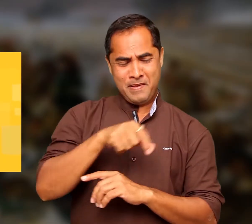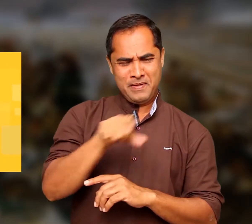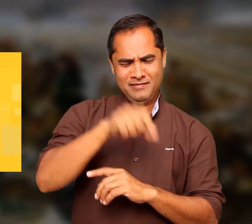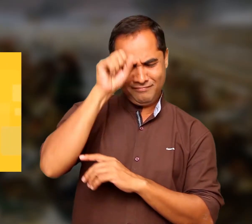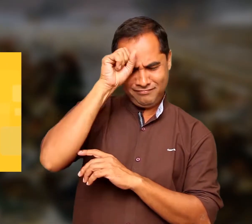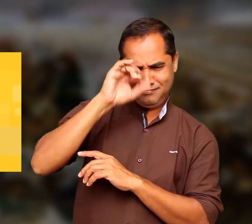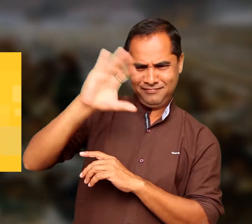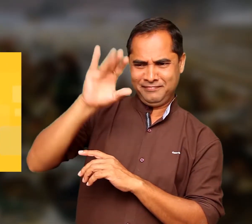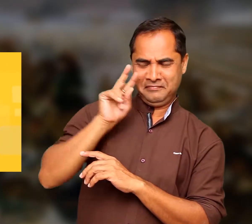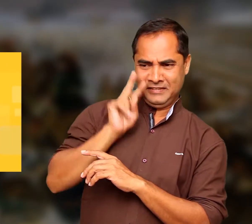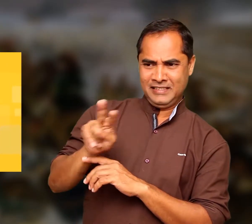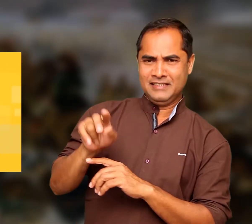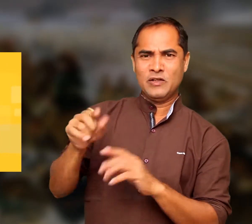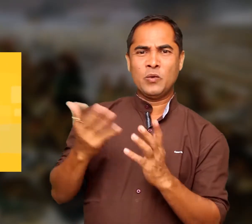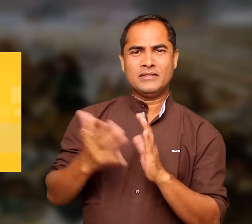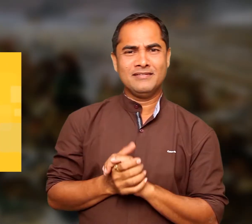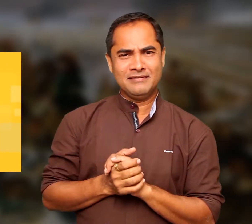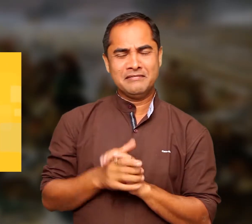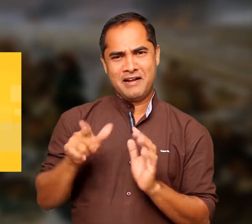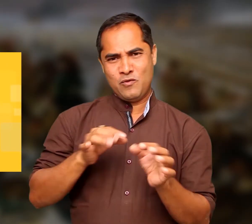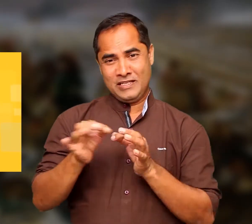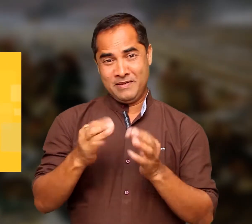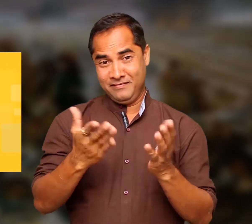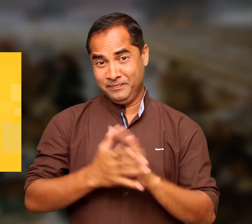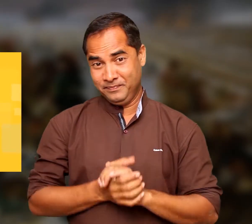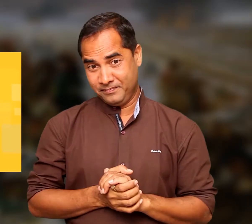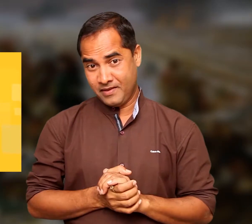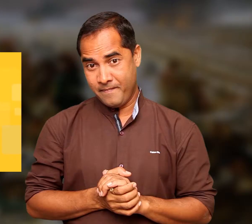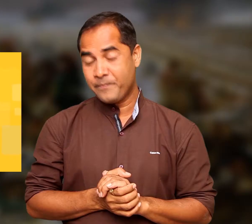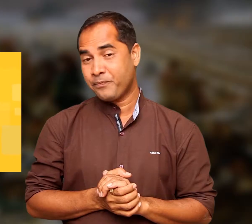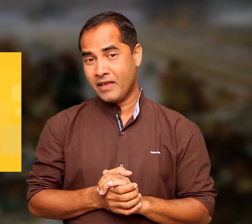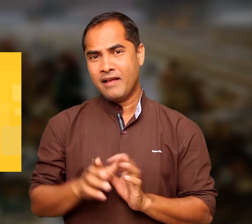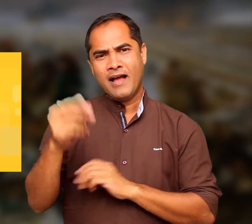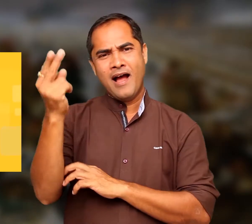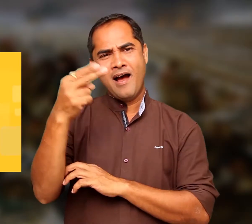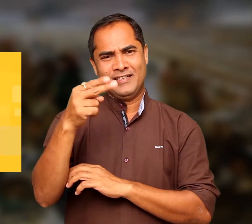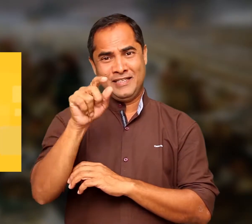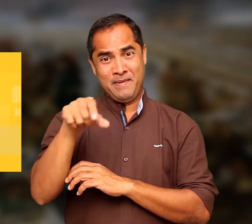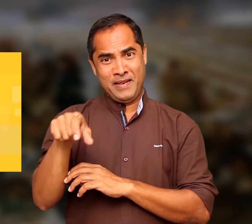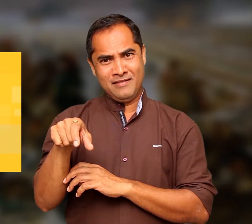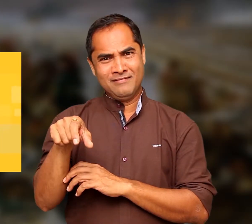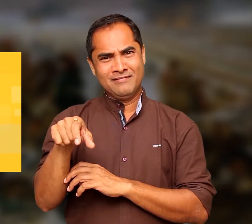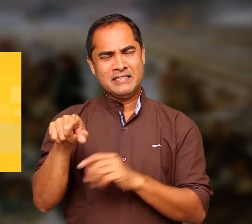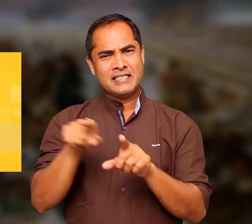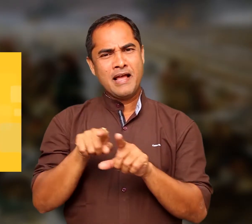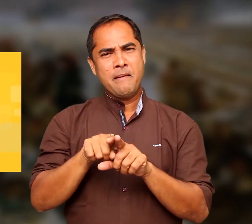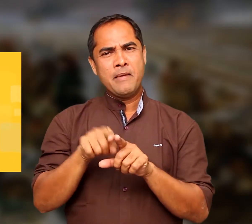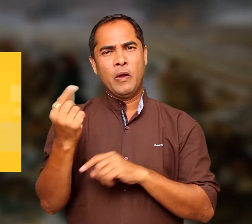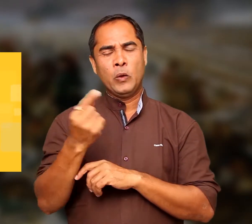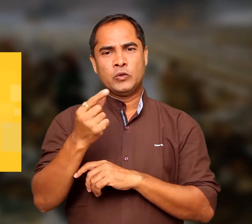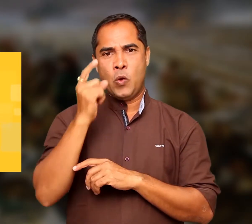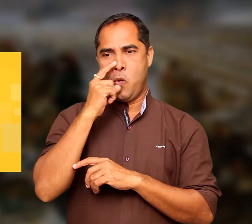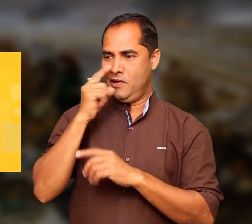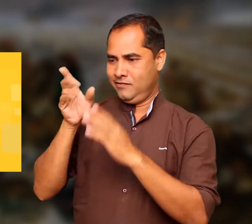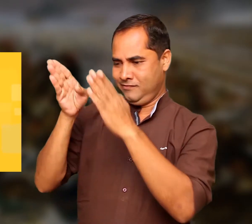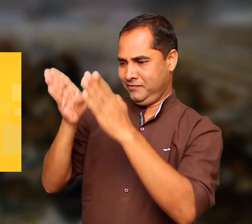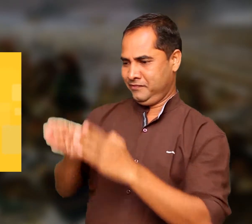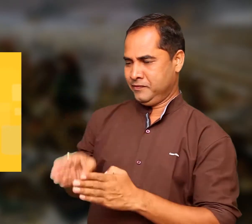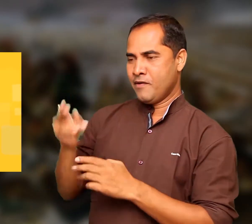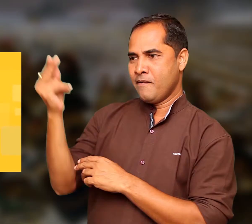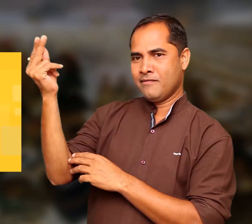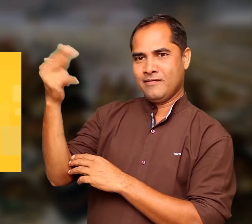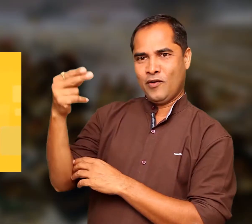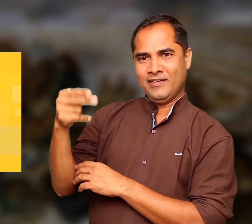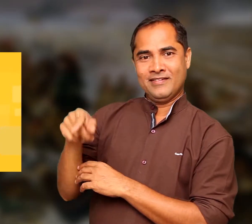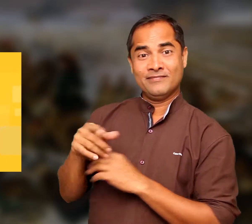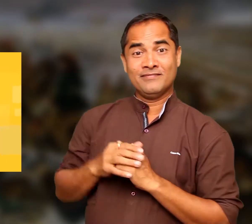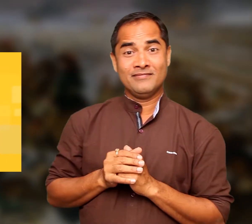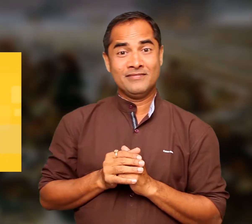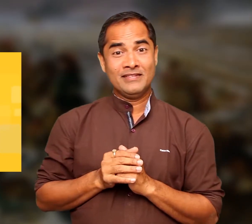nation and nationalism. Various artists used female figures in order to